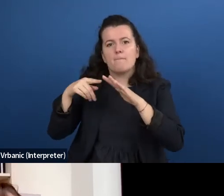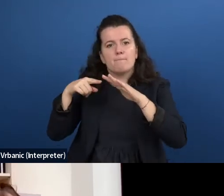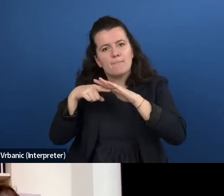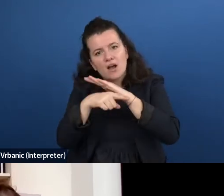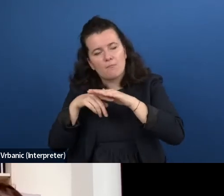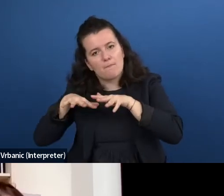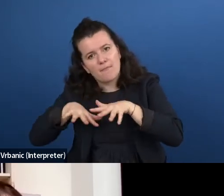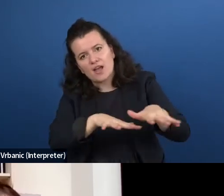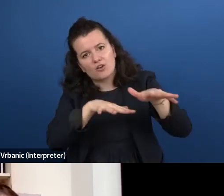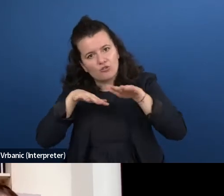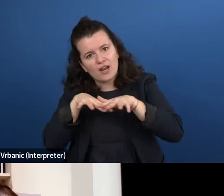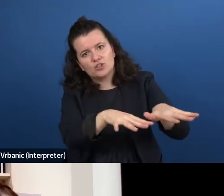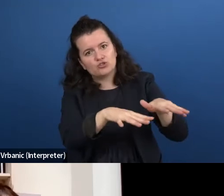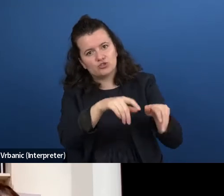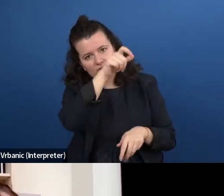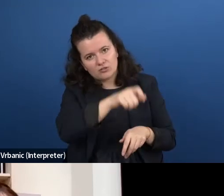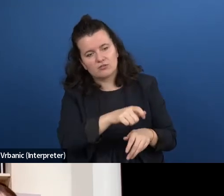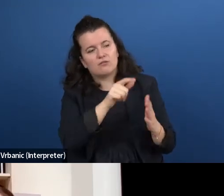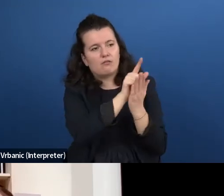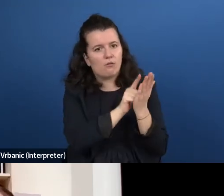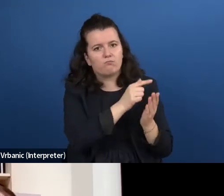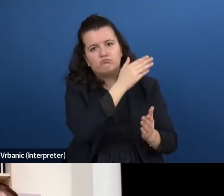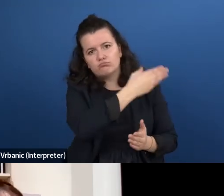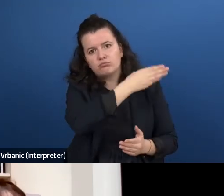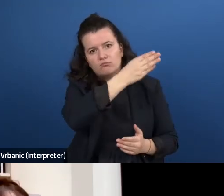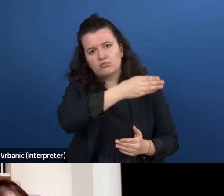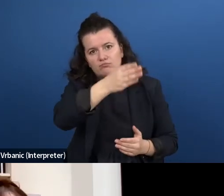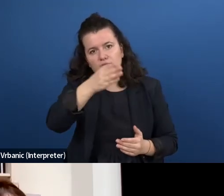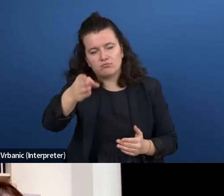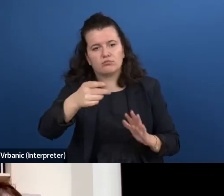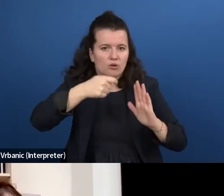also with projects organised by the Civil Society.